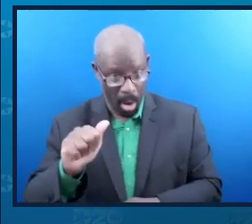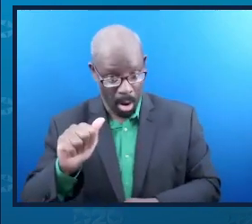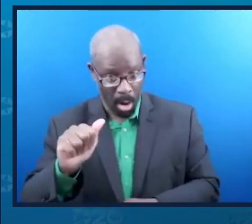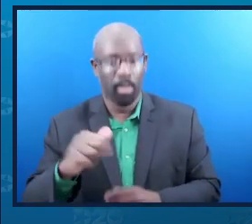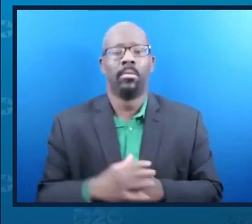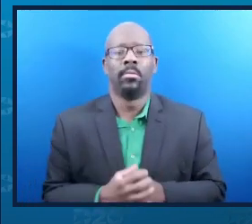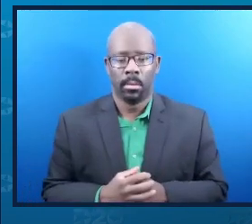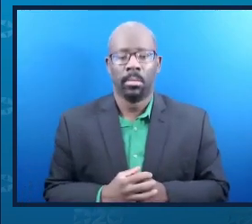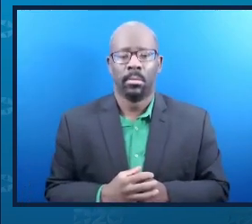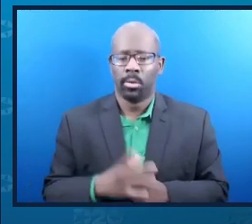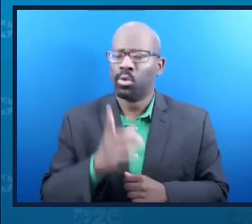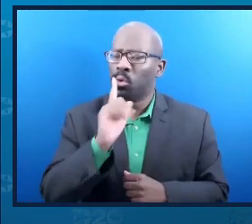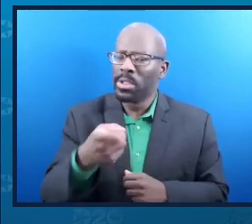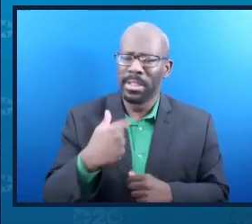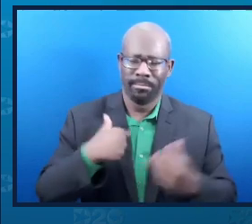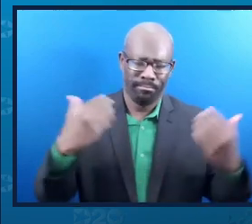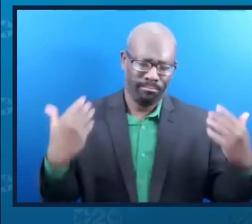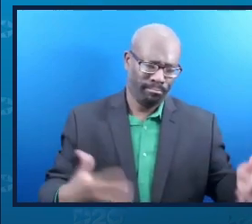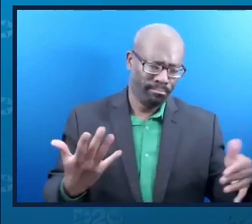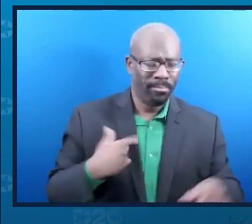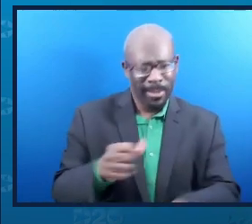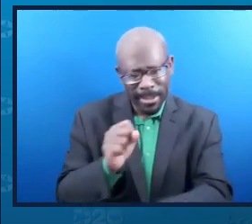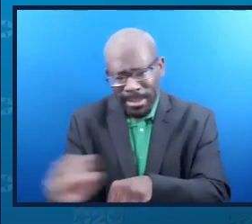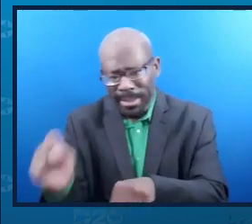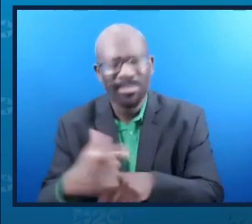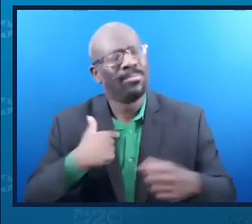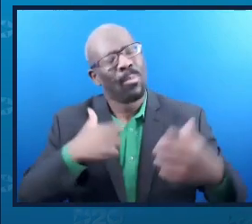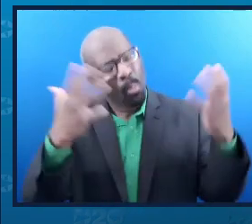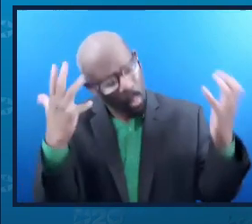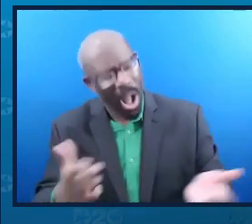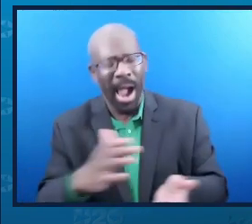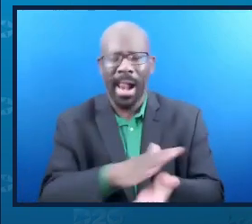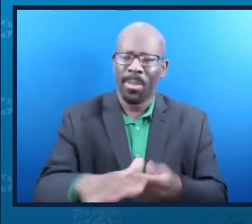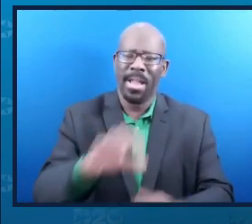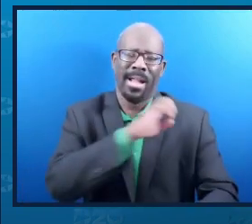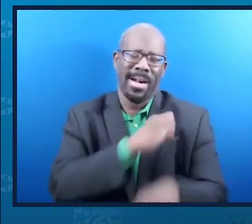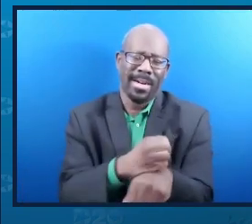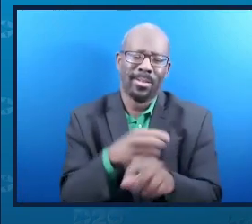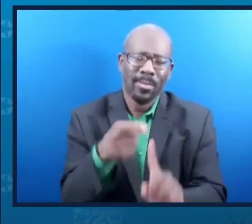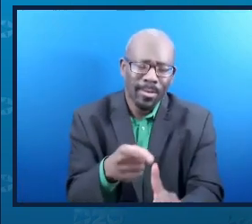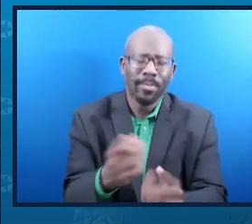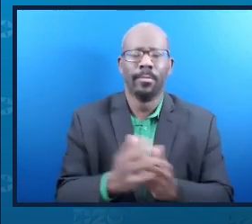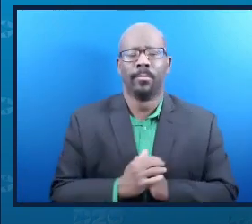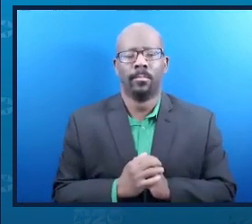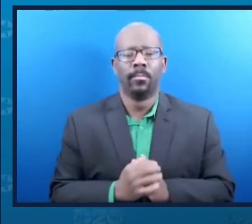CLIMATE CHANGE IS IMPACTING US NOW. IT IS ROBBING MY GENERATION OF THE FUTURE.